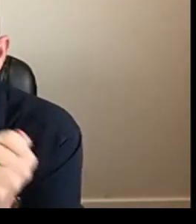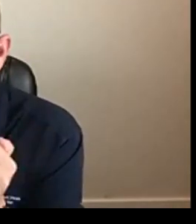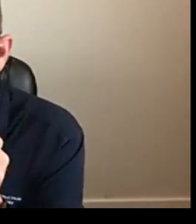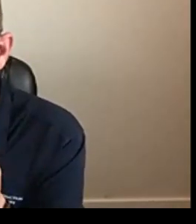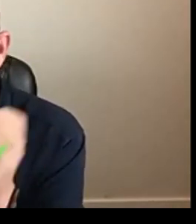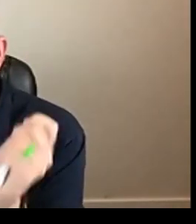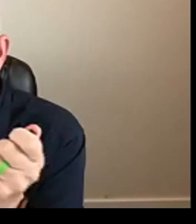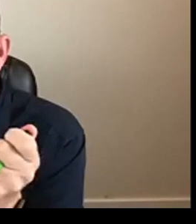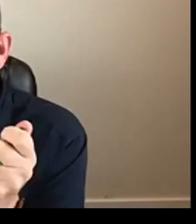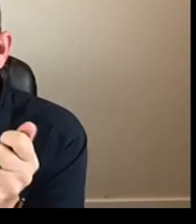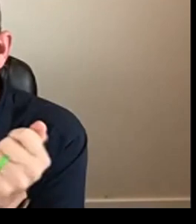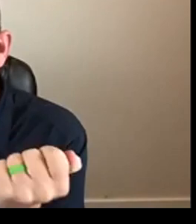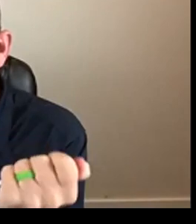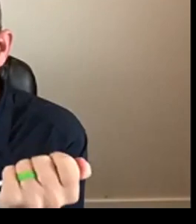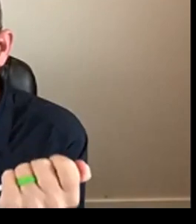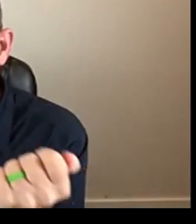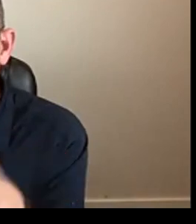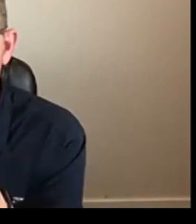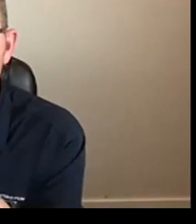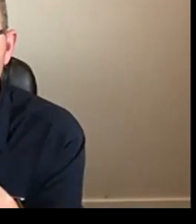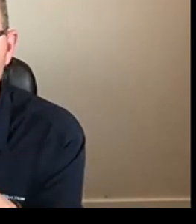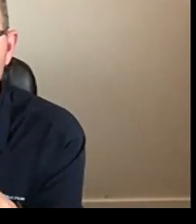15:31:22 do after this. So, we're going to give you some good information so thanks to